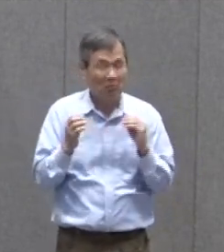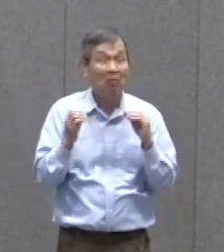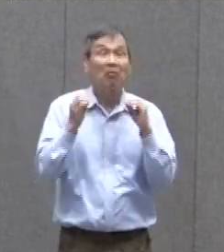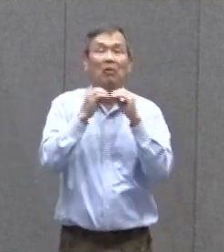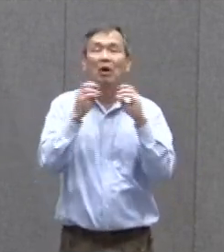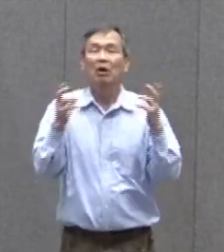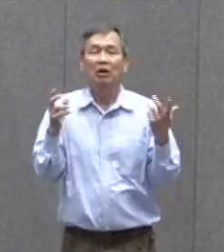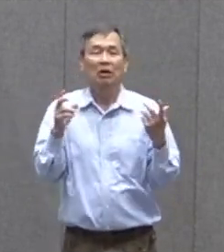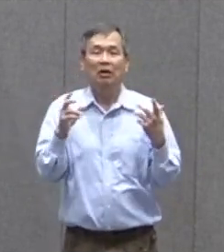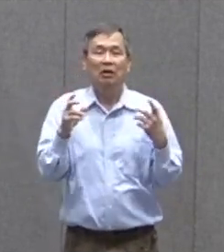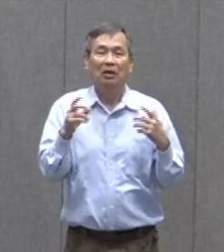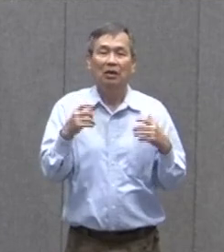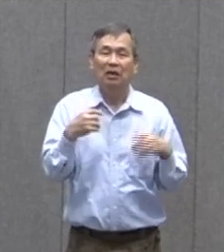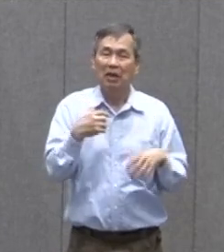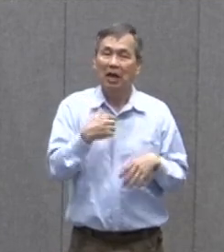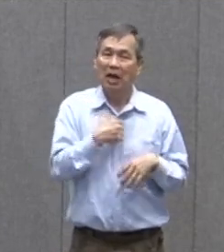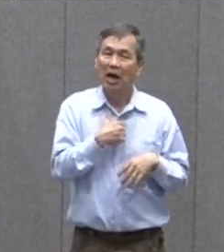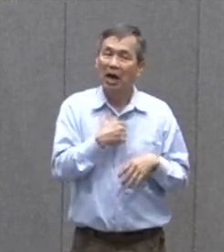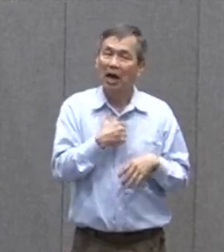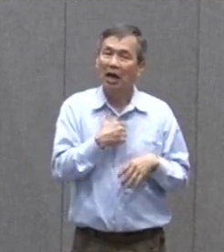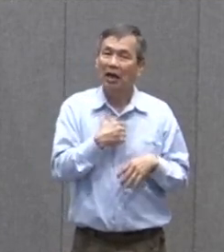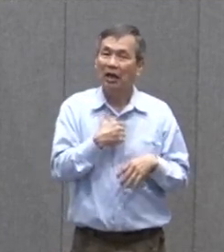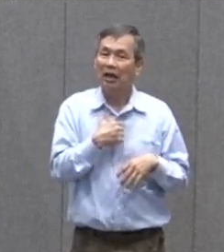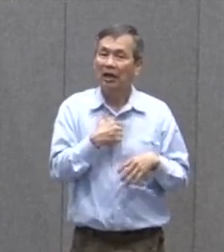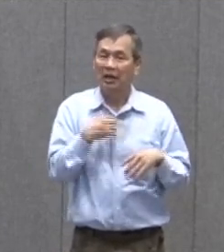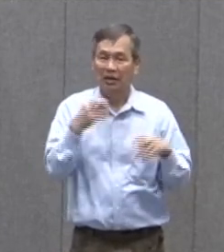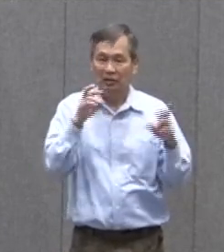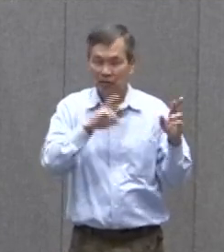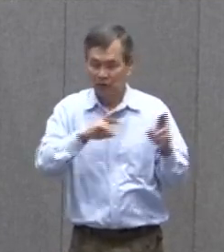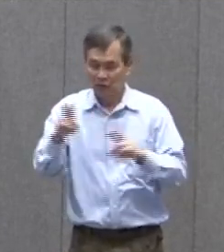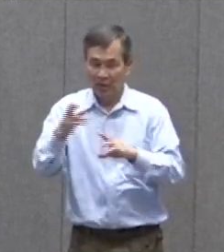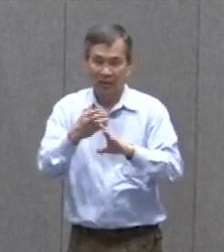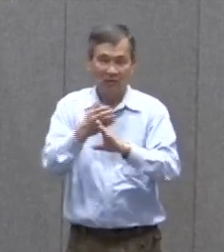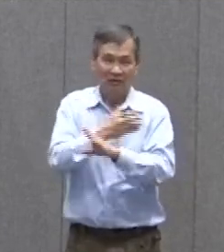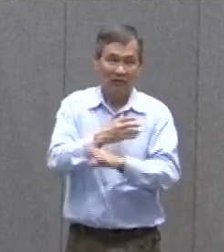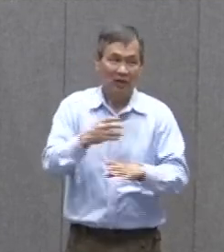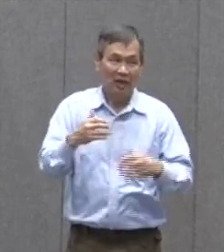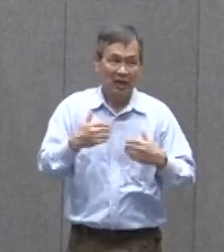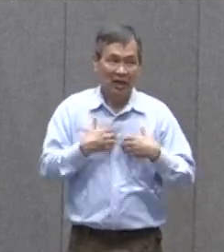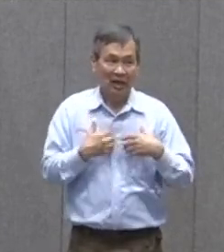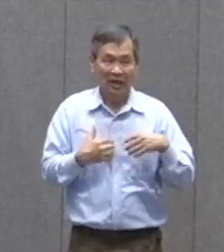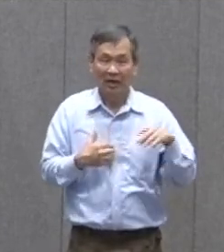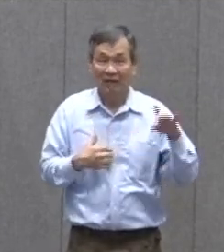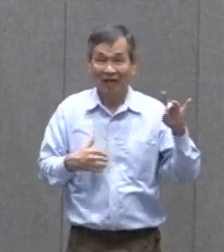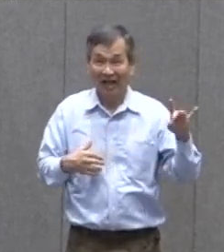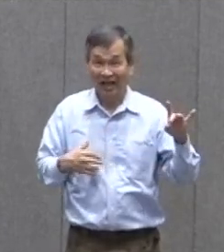But I did some work before we came here this morning and I have eight plus eight.